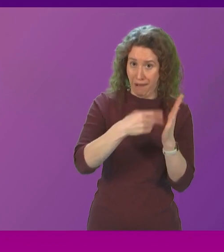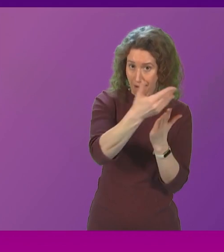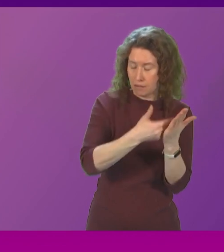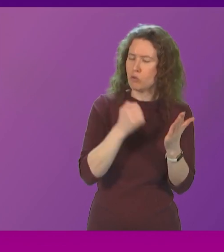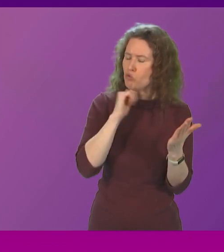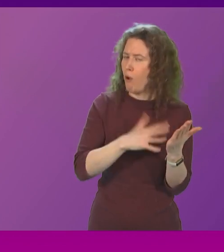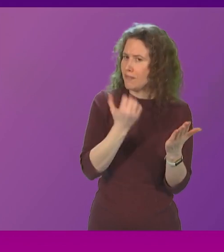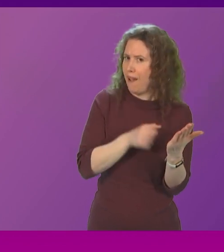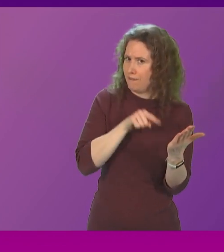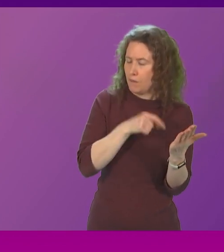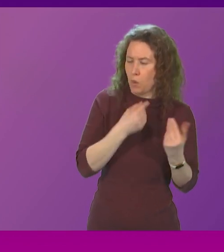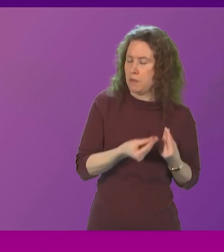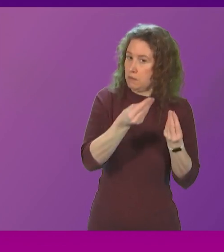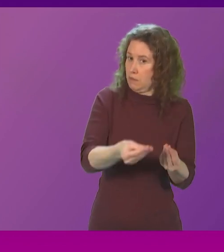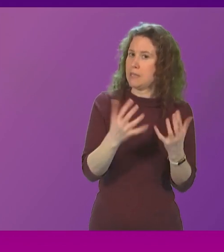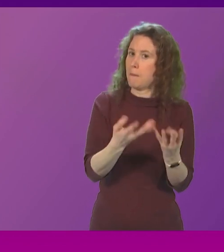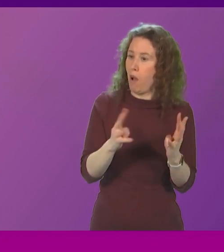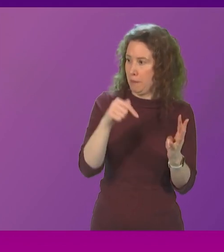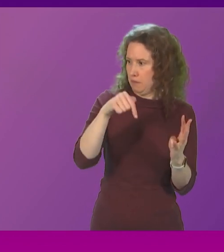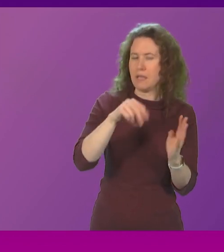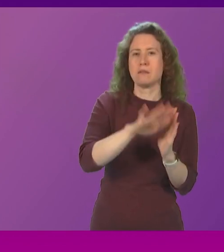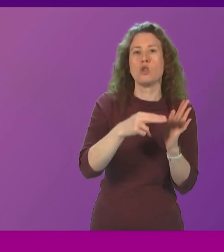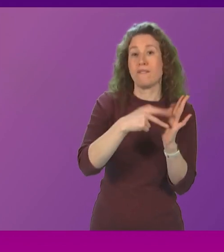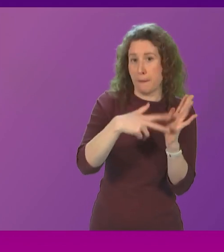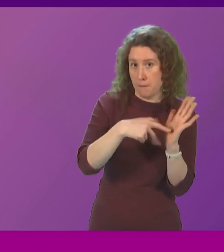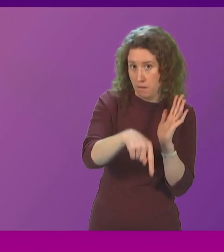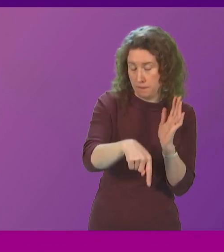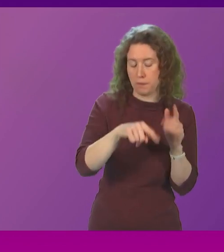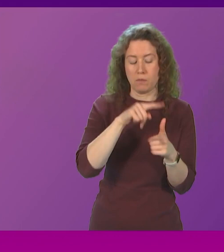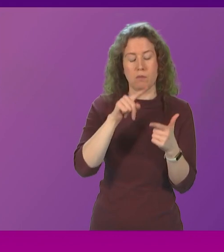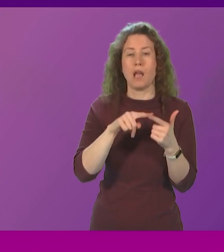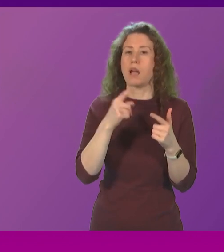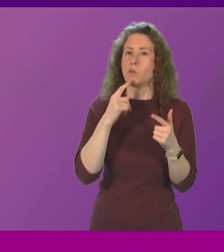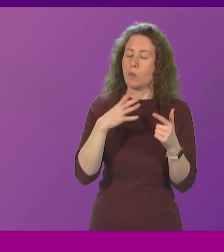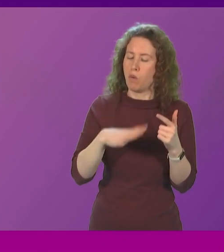which will be brought to Parliament this November, and taking forward our new biodiversity strategy.